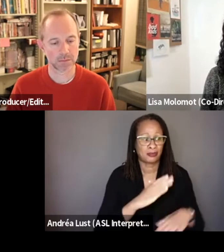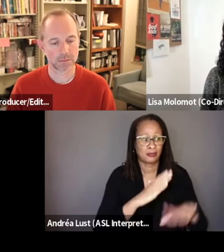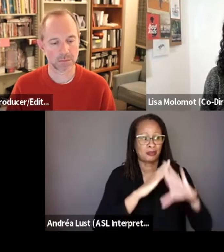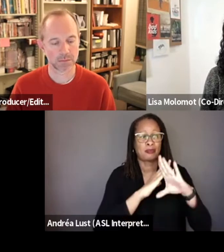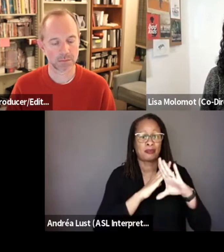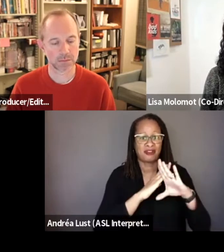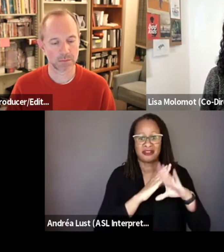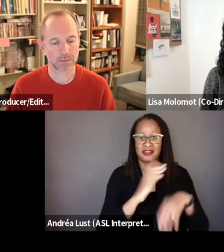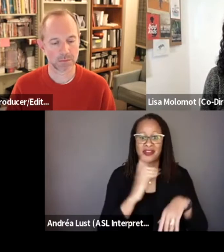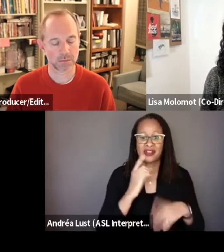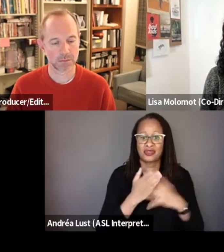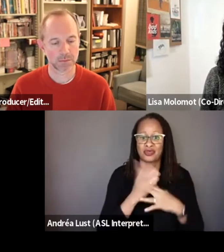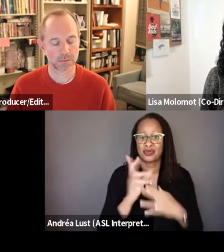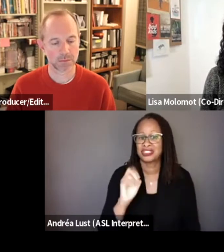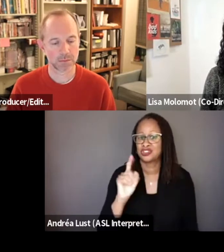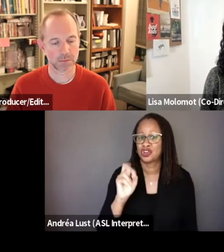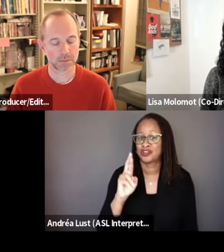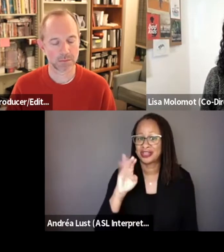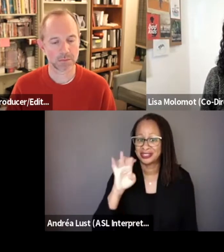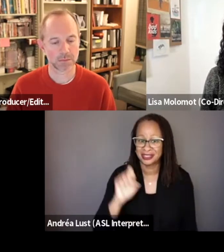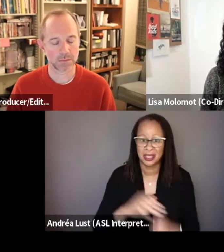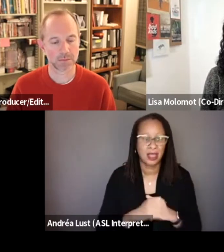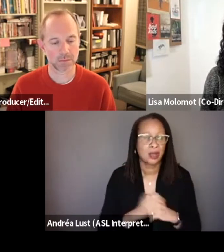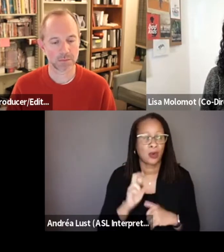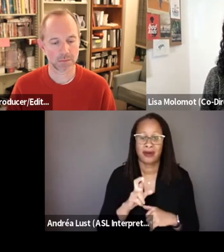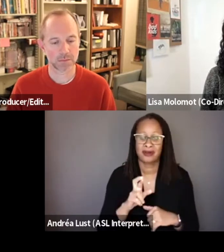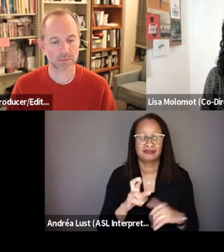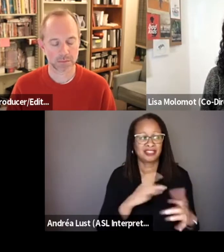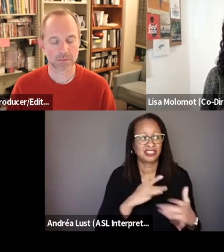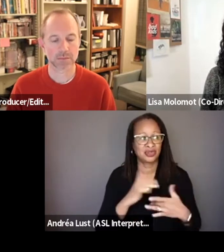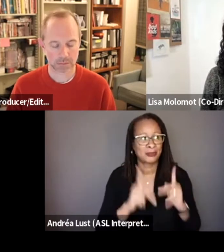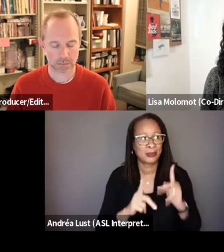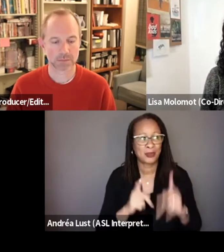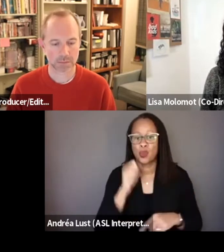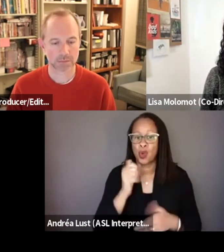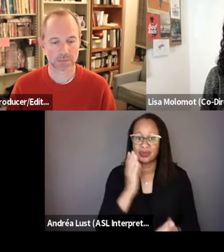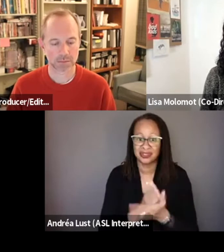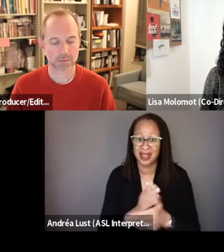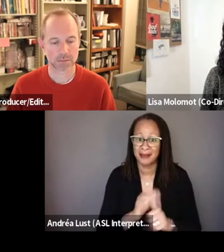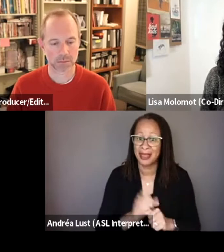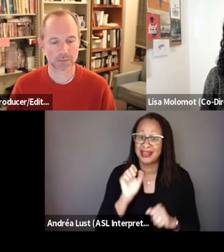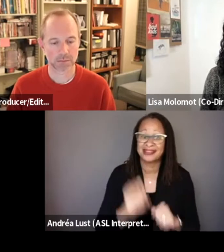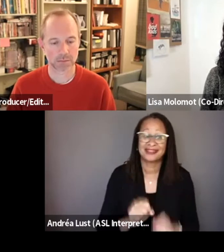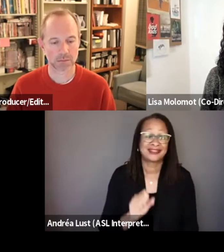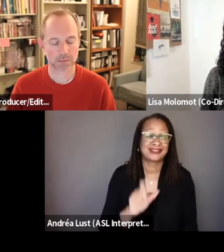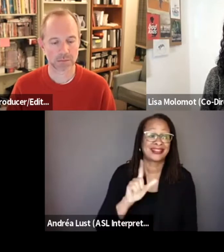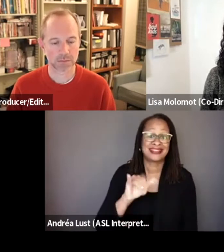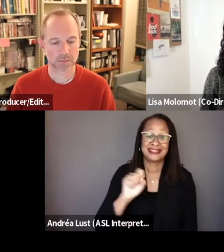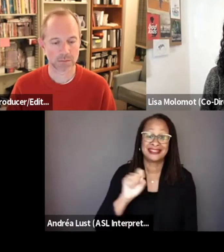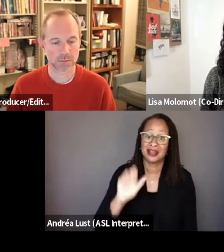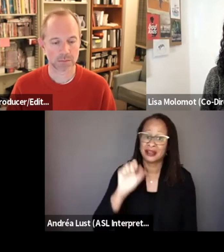considering the people who just will not stop. And Lisa, could you tell me about how you came to this subject